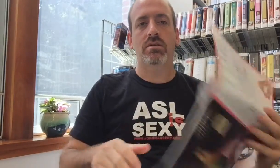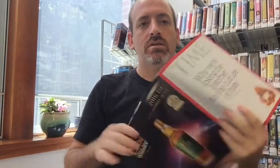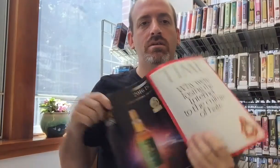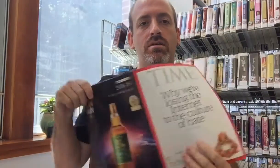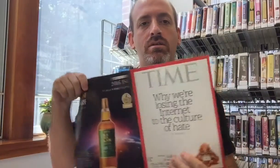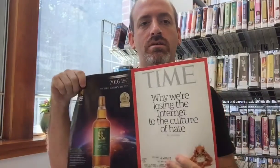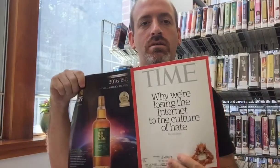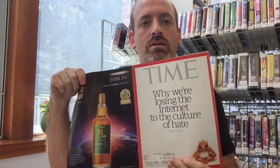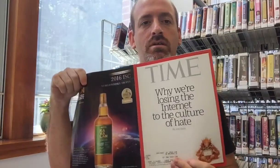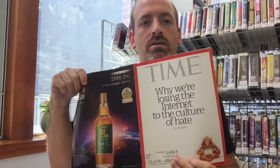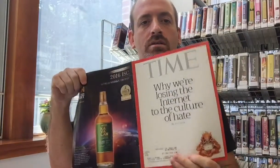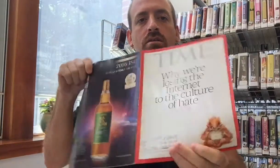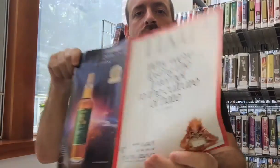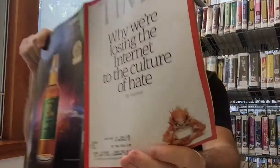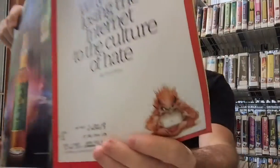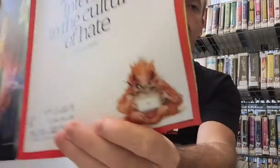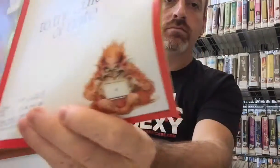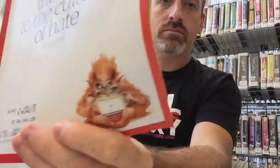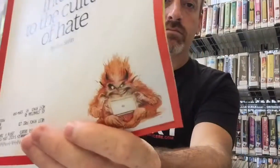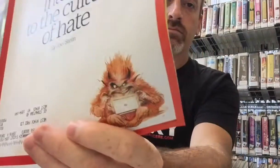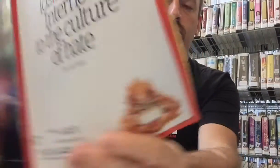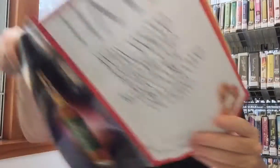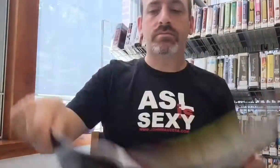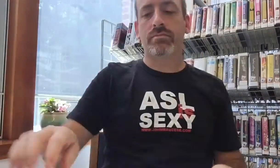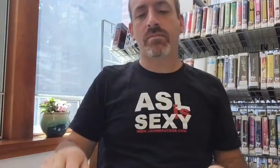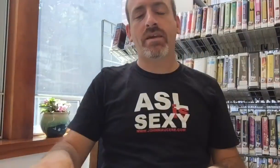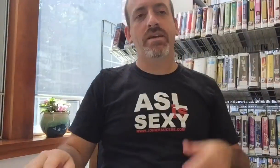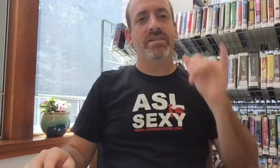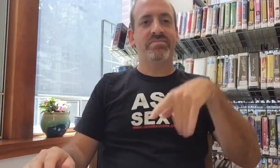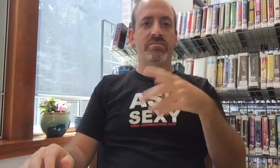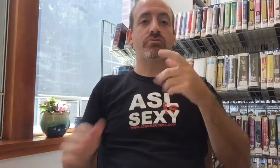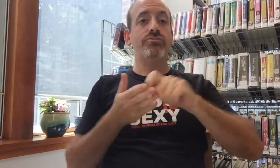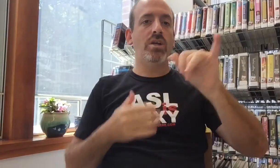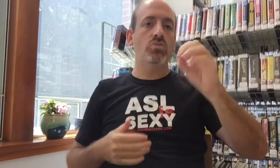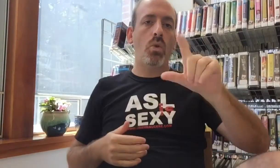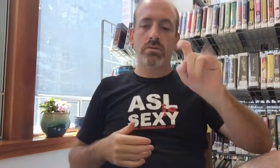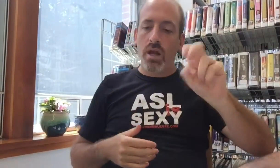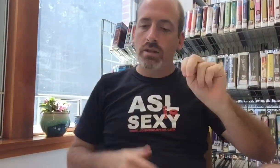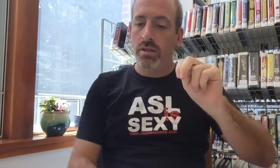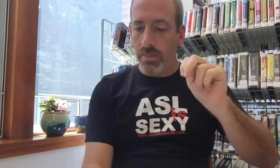(showing the cover of Time magazine) It was written by Joel Stein.